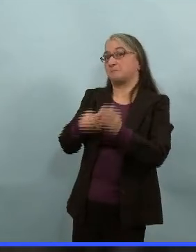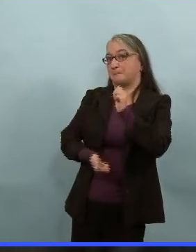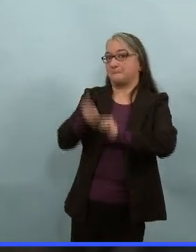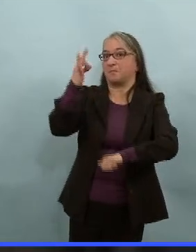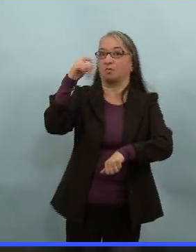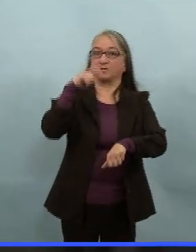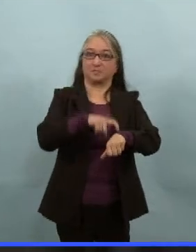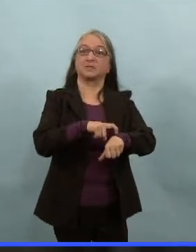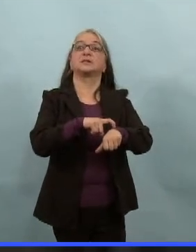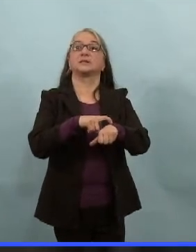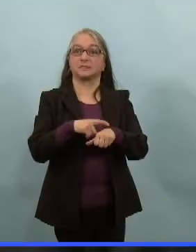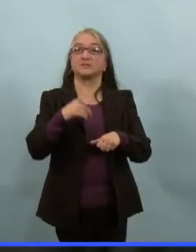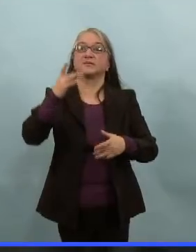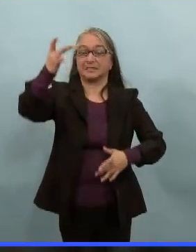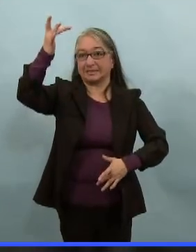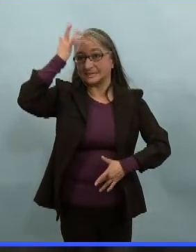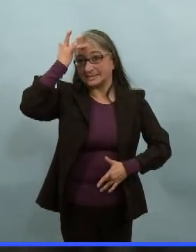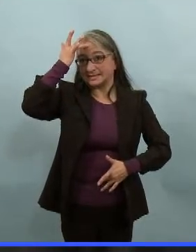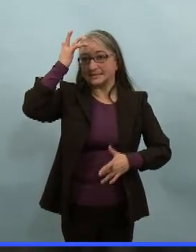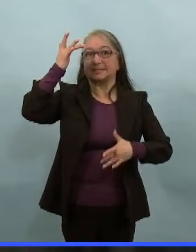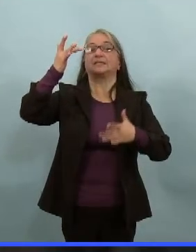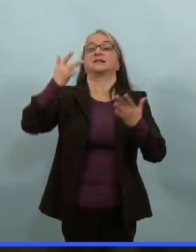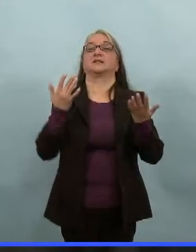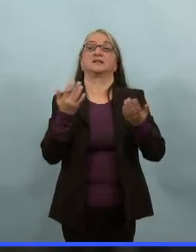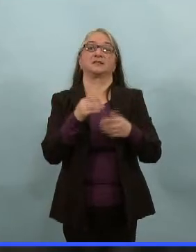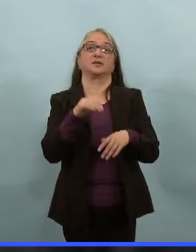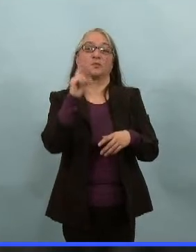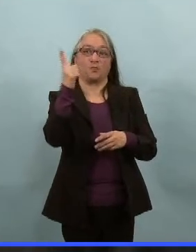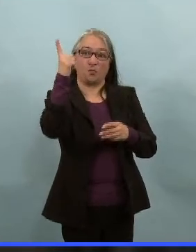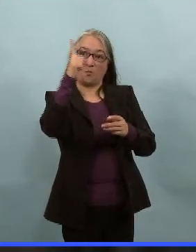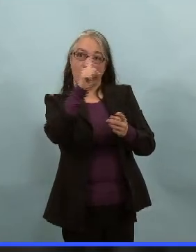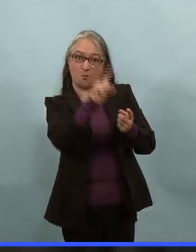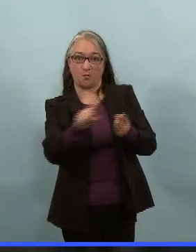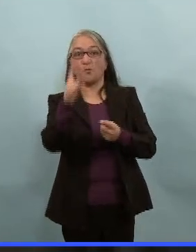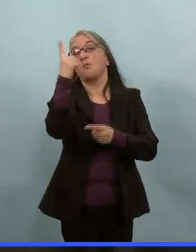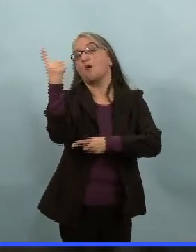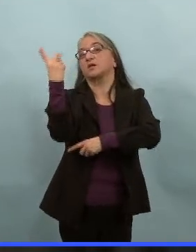developing and for the first one to two or maybe even three days after those symptoms develop